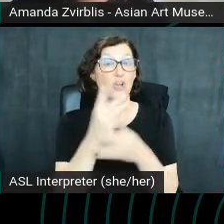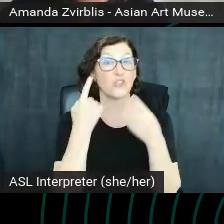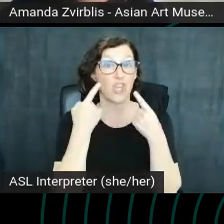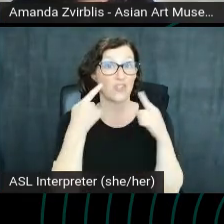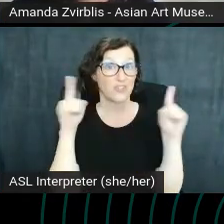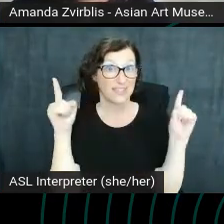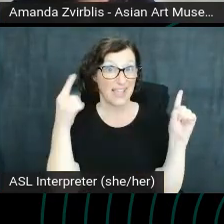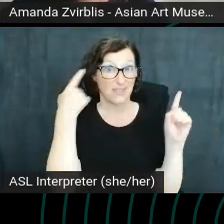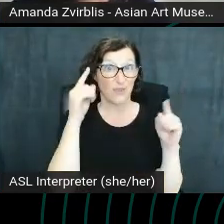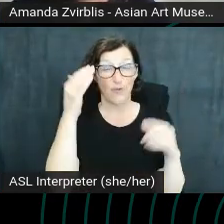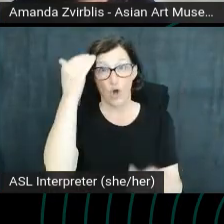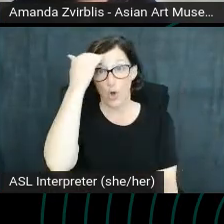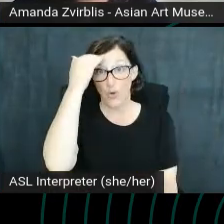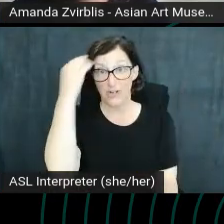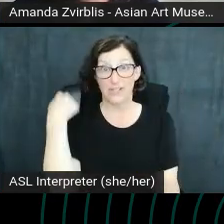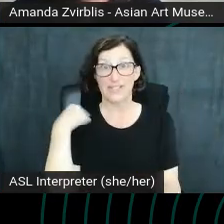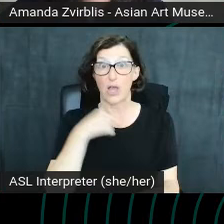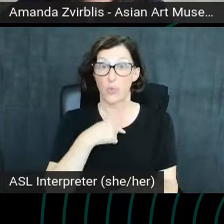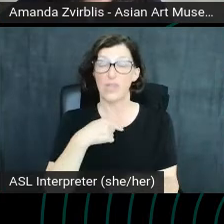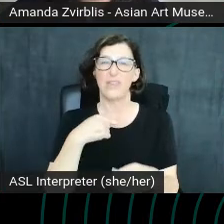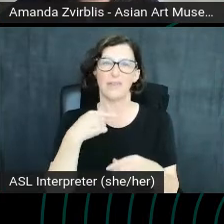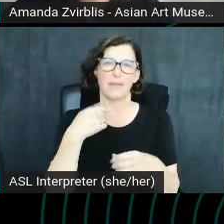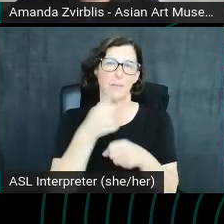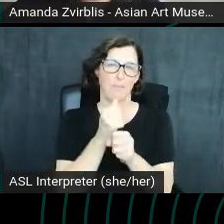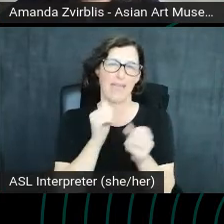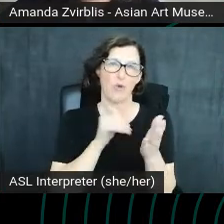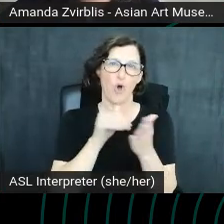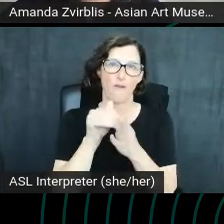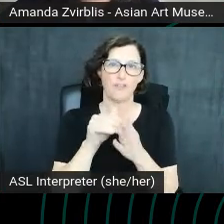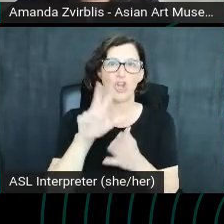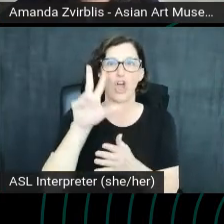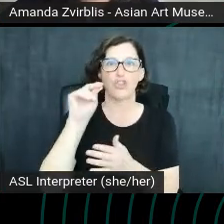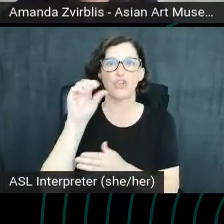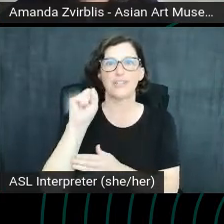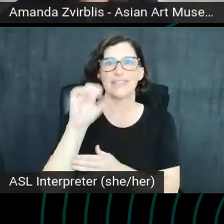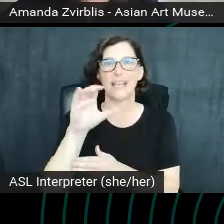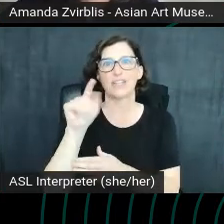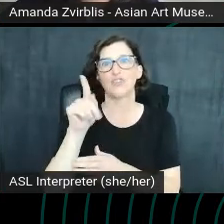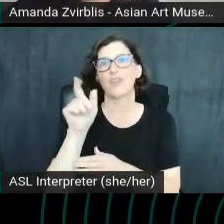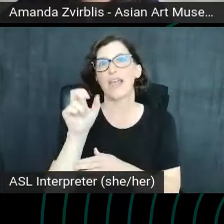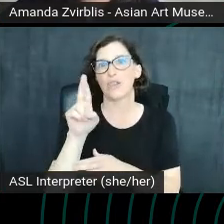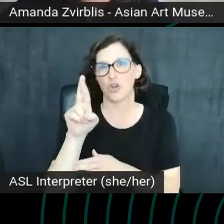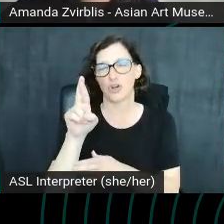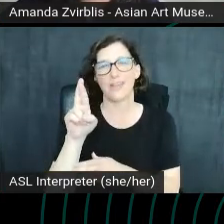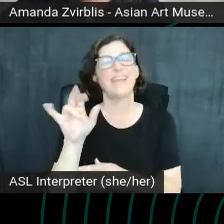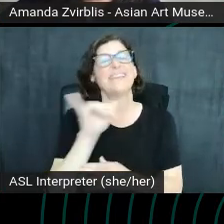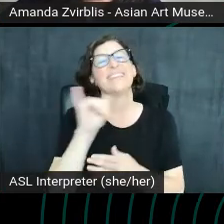and that we regularly create are a 30 second trailer, similar to a movie trailer,